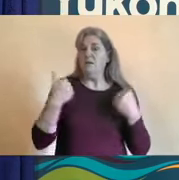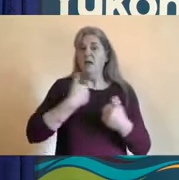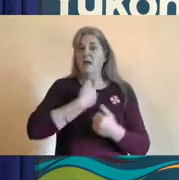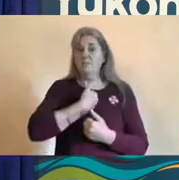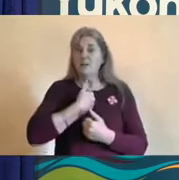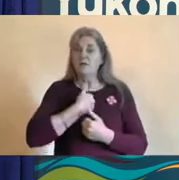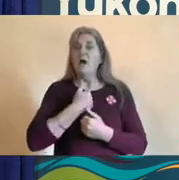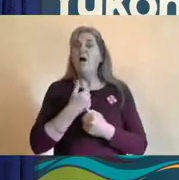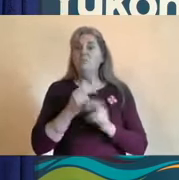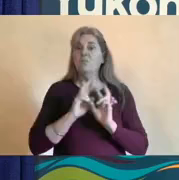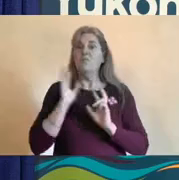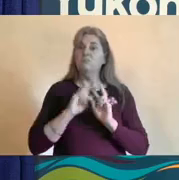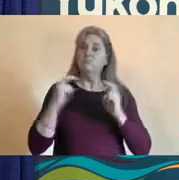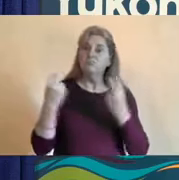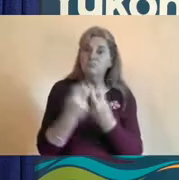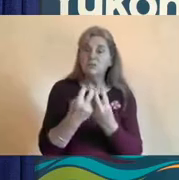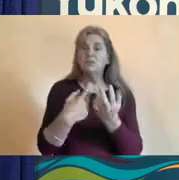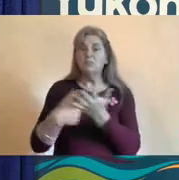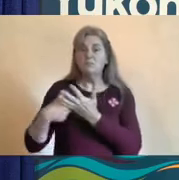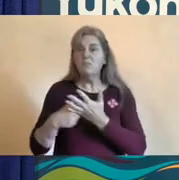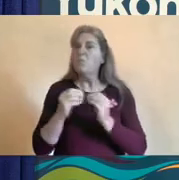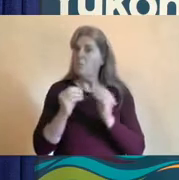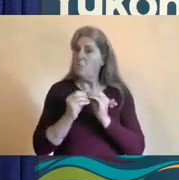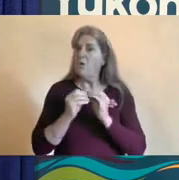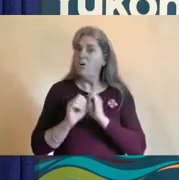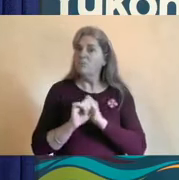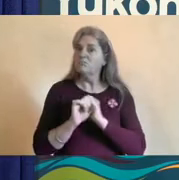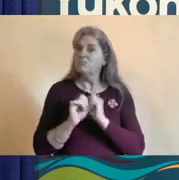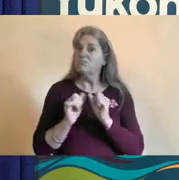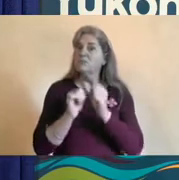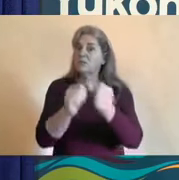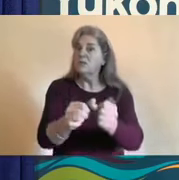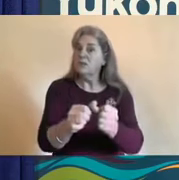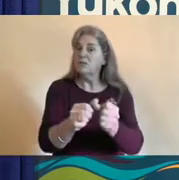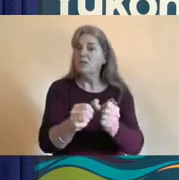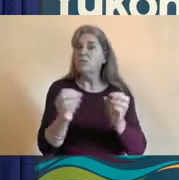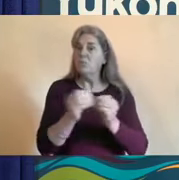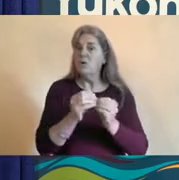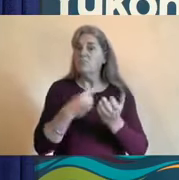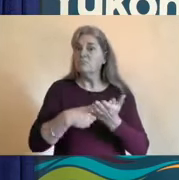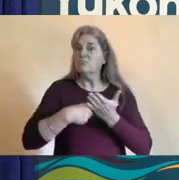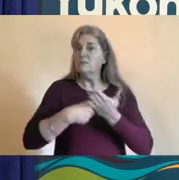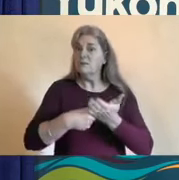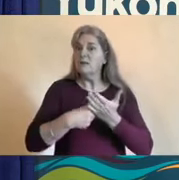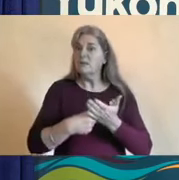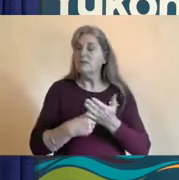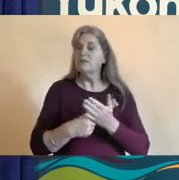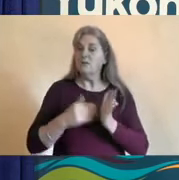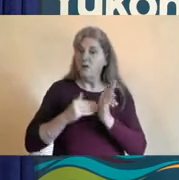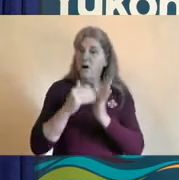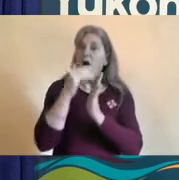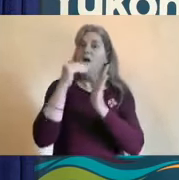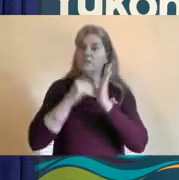myself. And hopefully this continues on, into the future. So that there is regular update meetings.